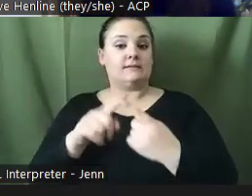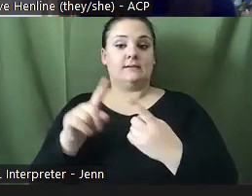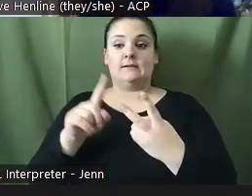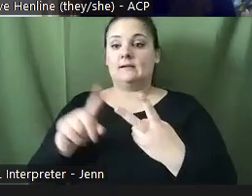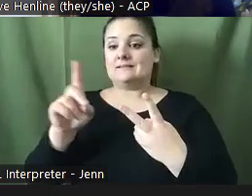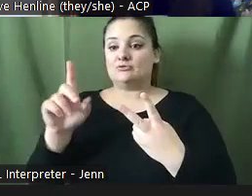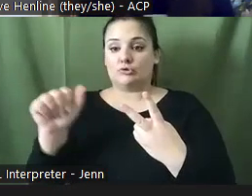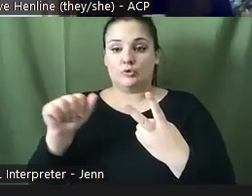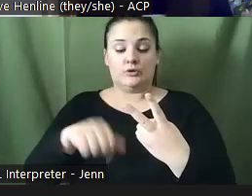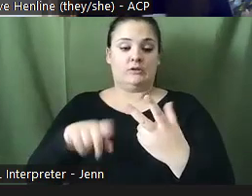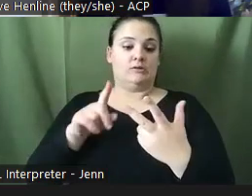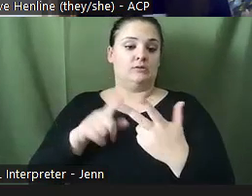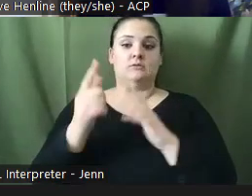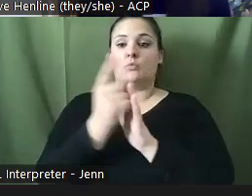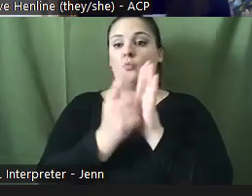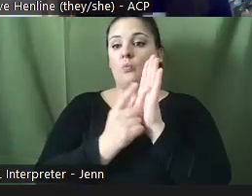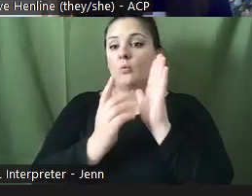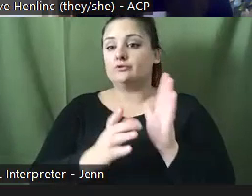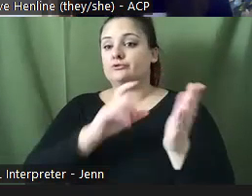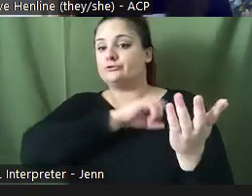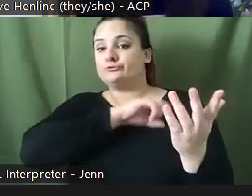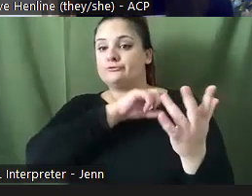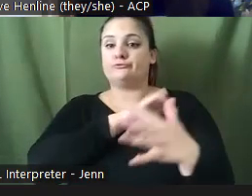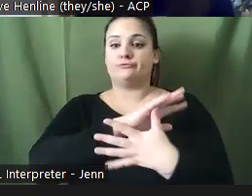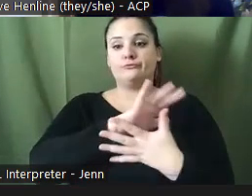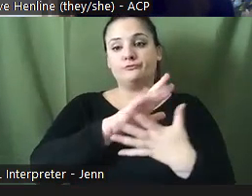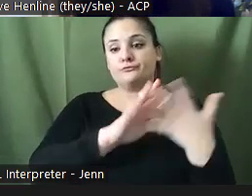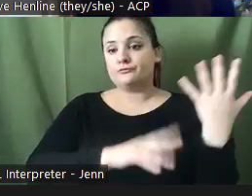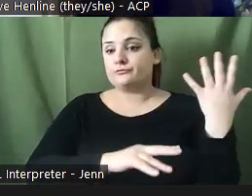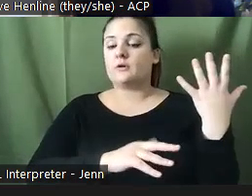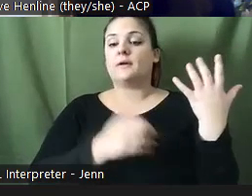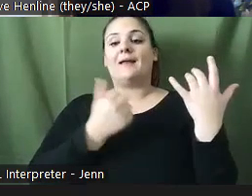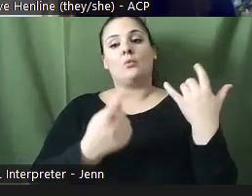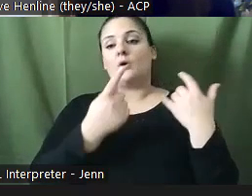enforcement, really anyone who is commonly interacting with survivors of violence